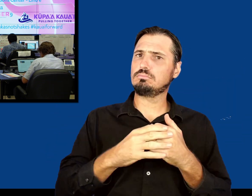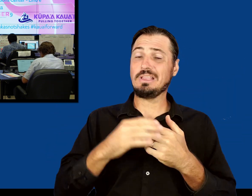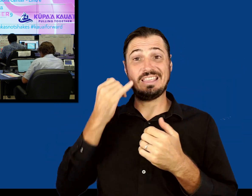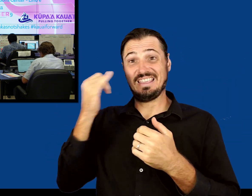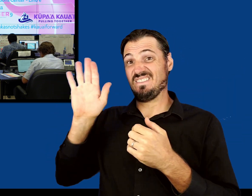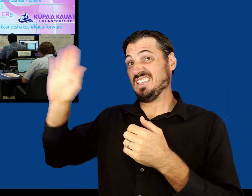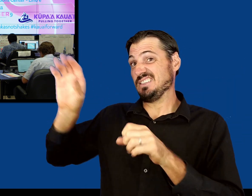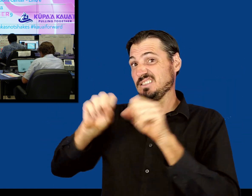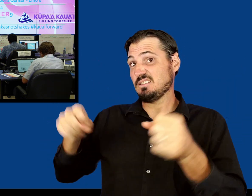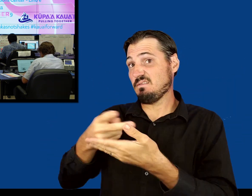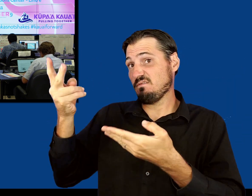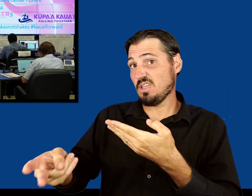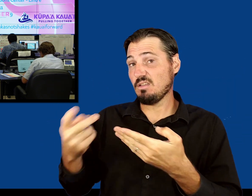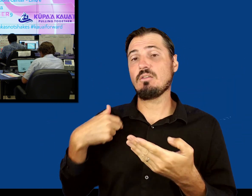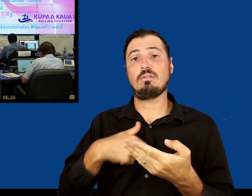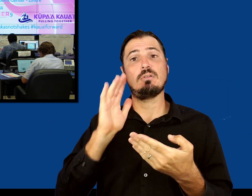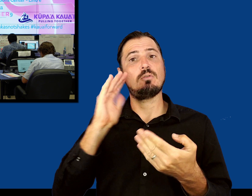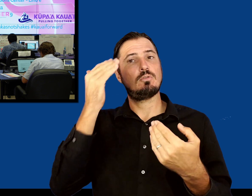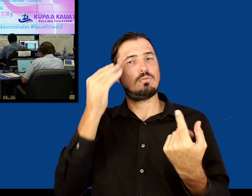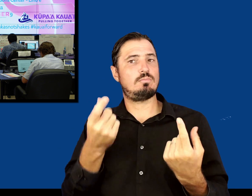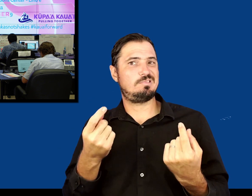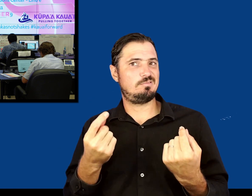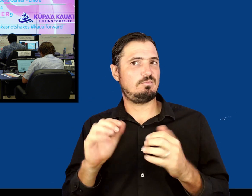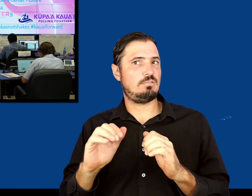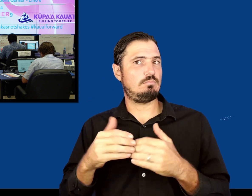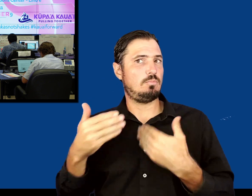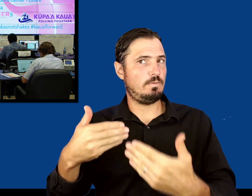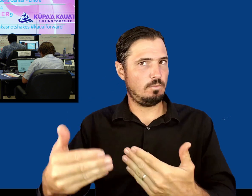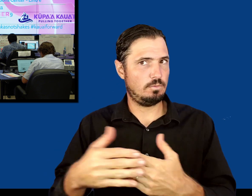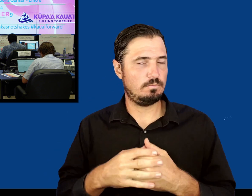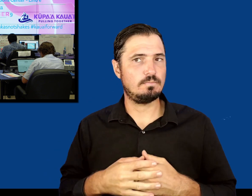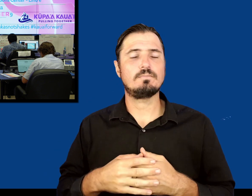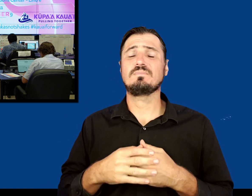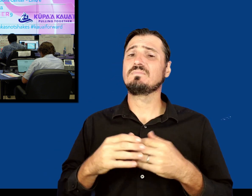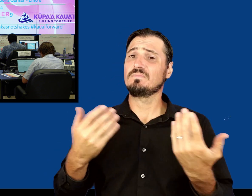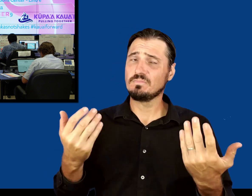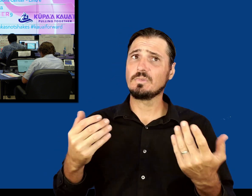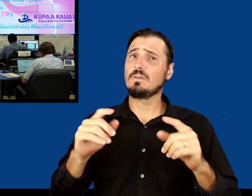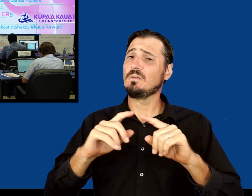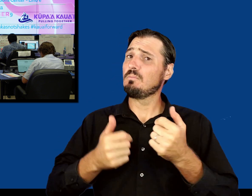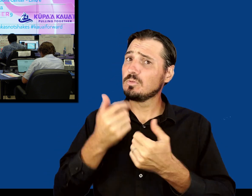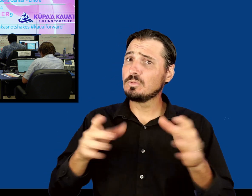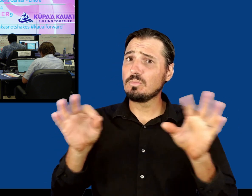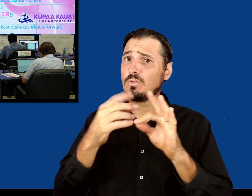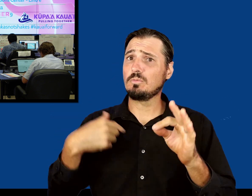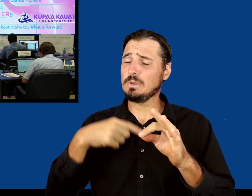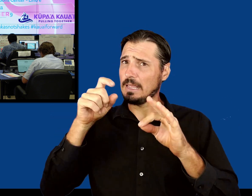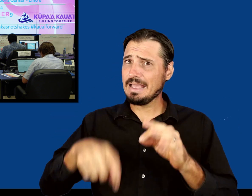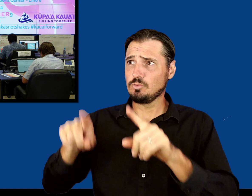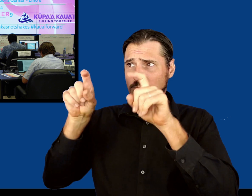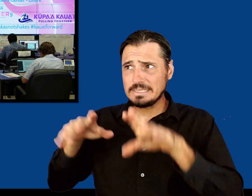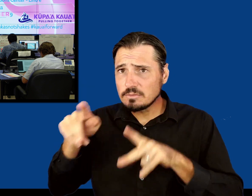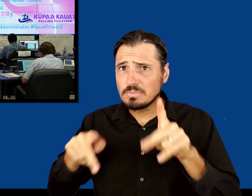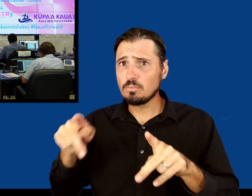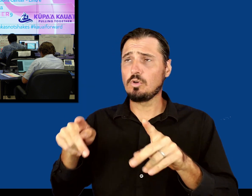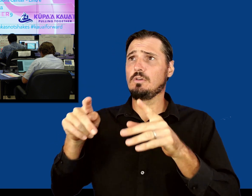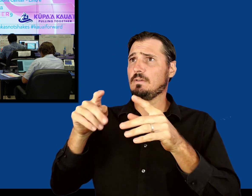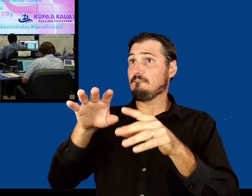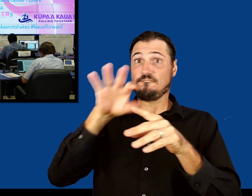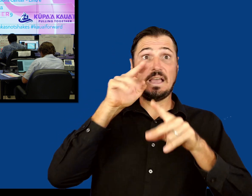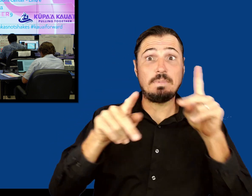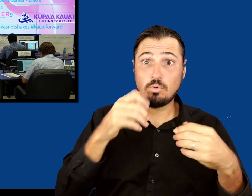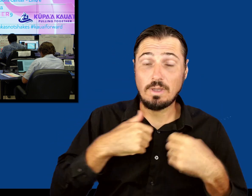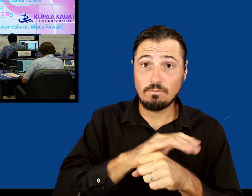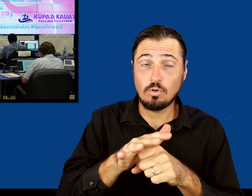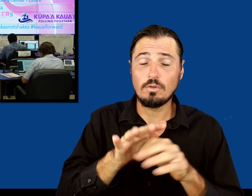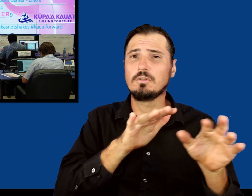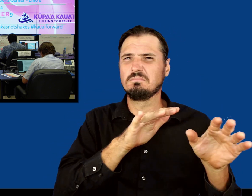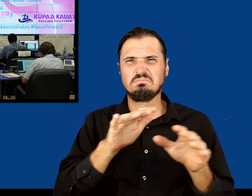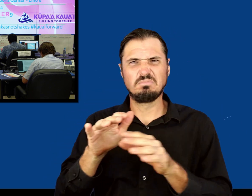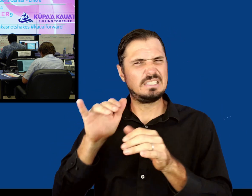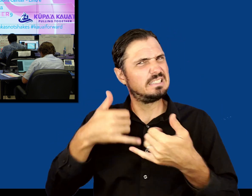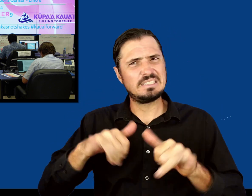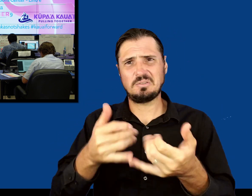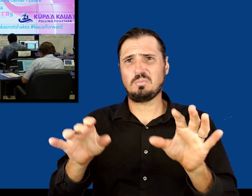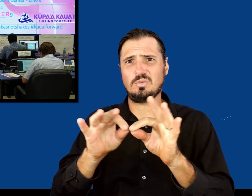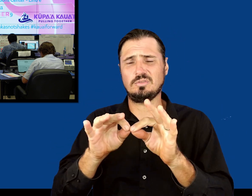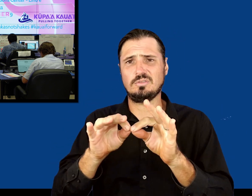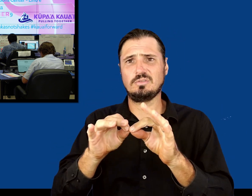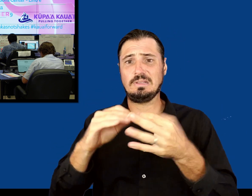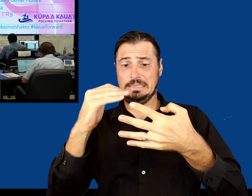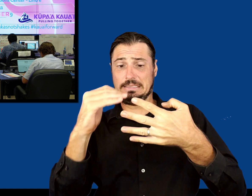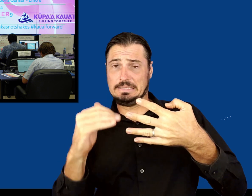Meanwhile, the layered approach of prevention, detection, containment, and treatment remains important. The measures in this tiered system mostly focus on prevention. And prevention also